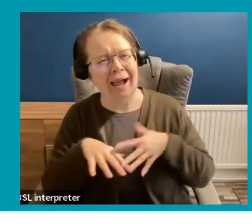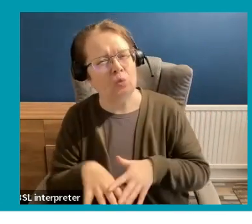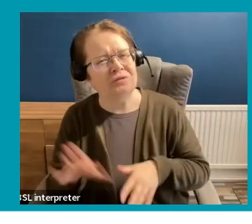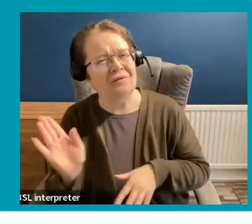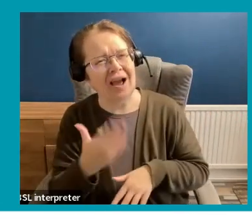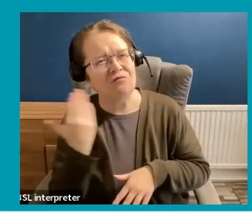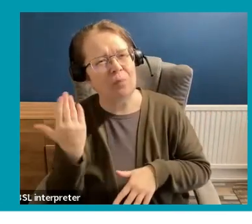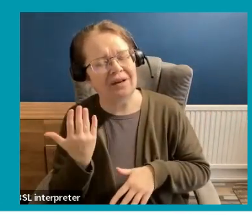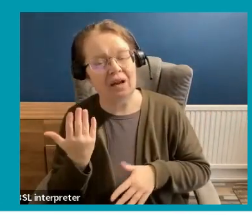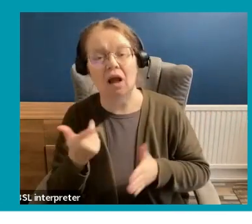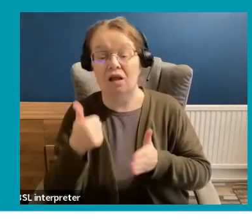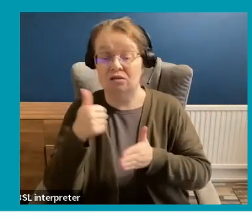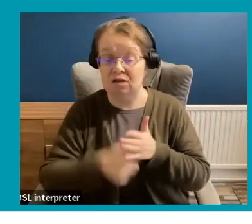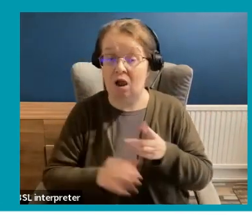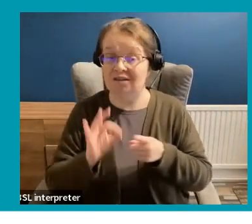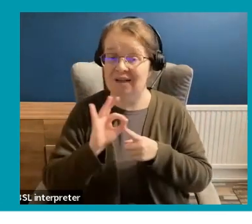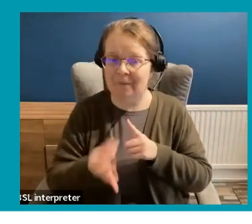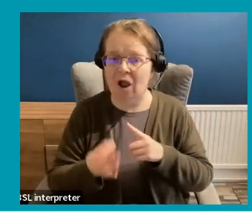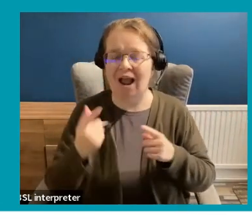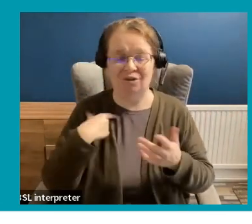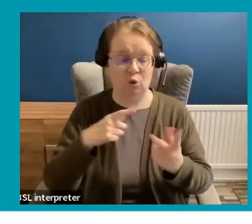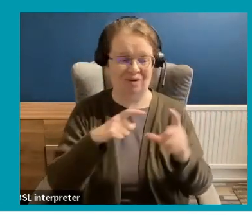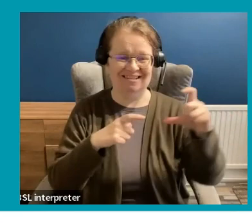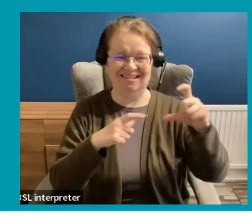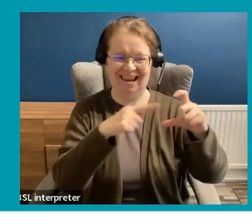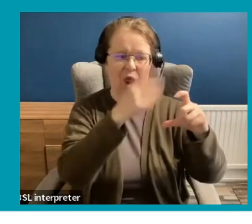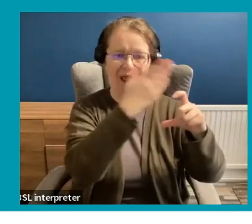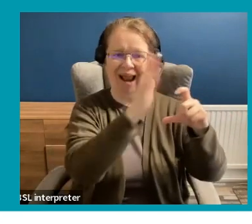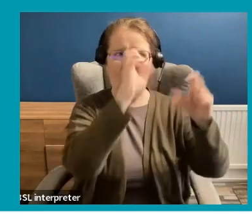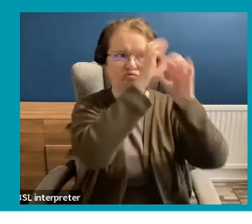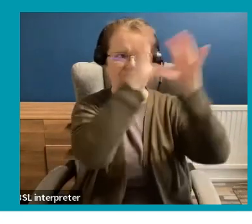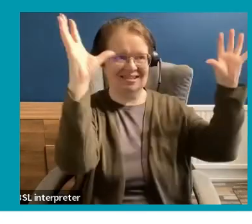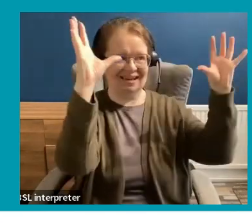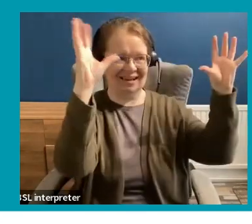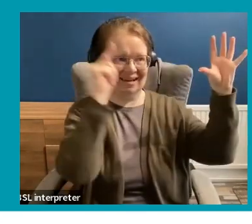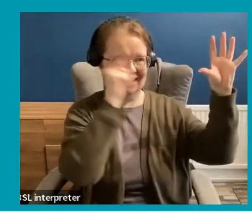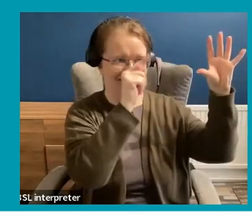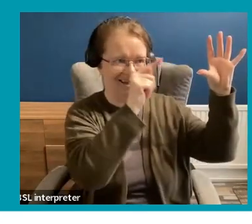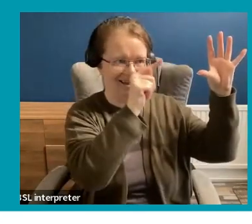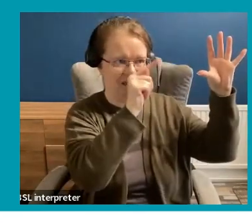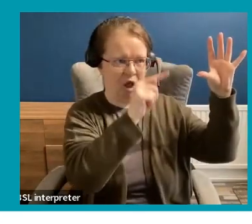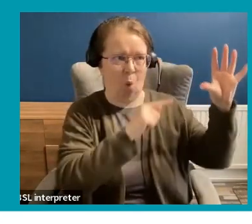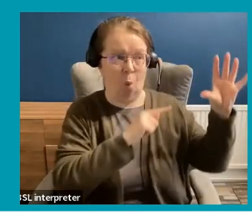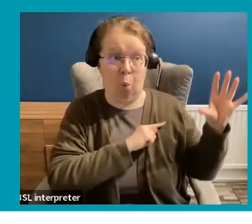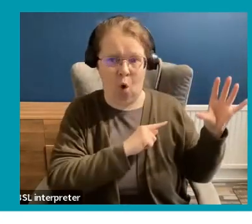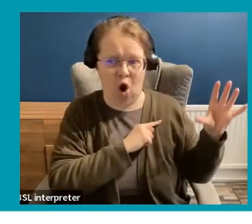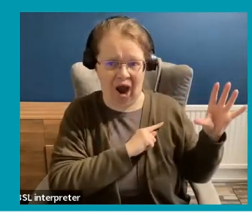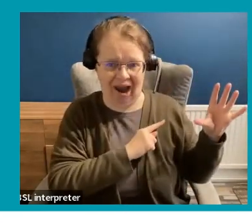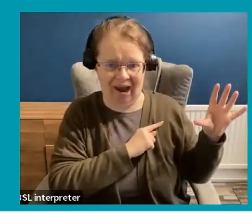The starting point is that clarity, where are you now, why are you wanting to go where you going and